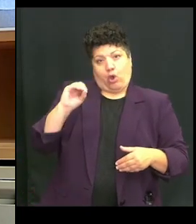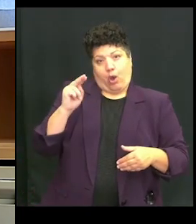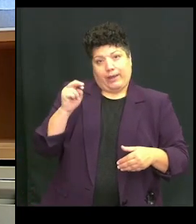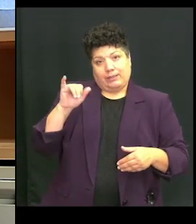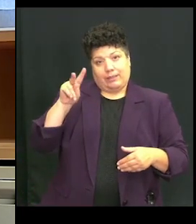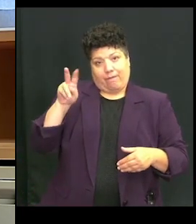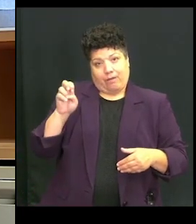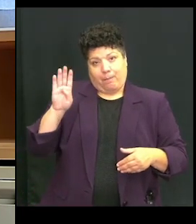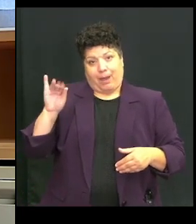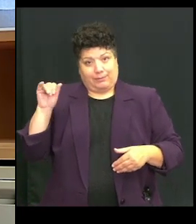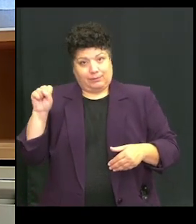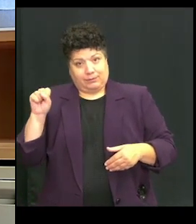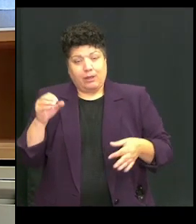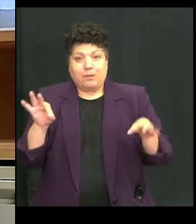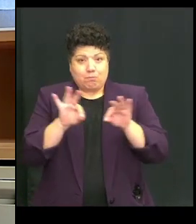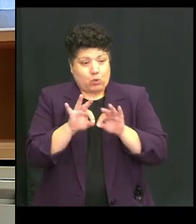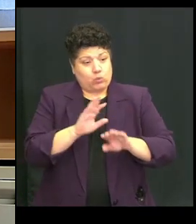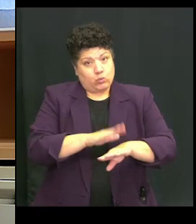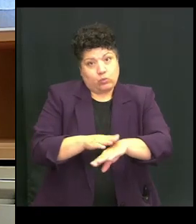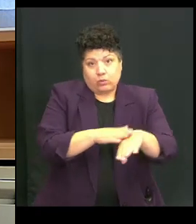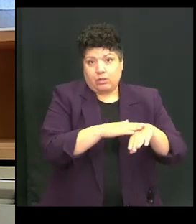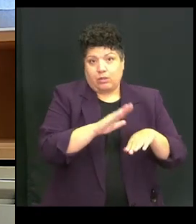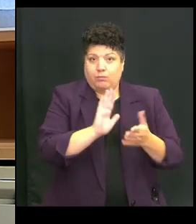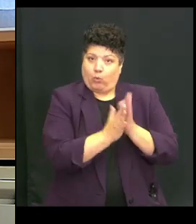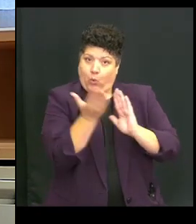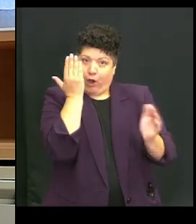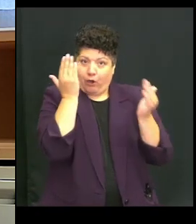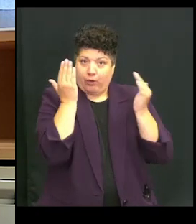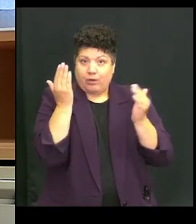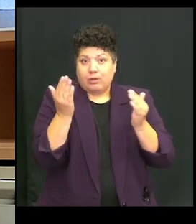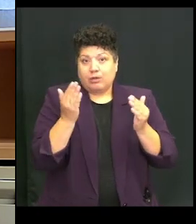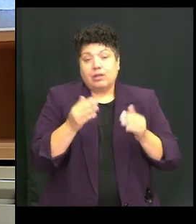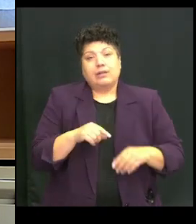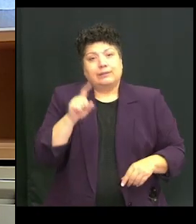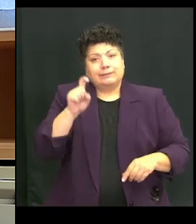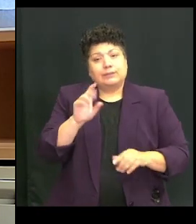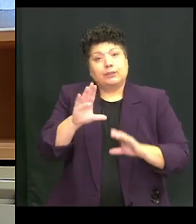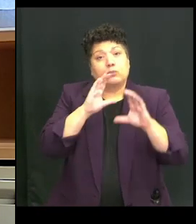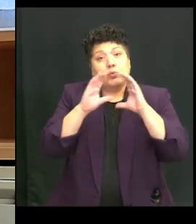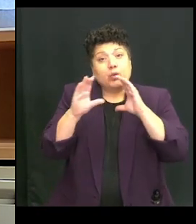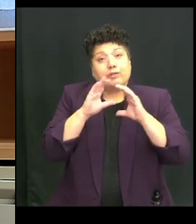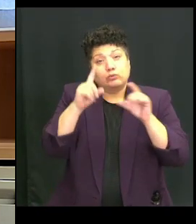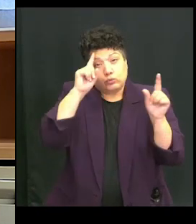And finally, we need to adapt communication strategies for a polarized era.